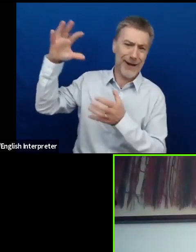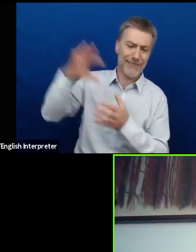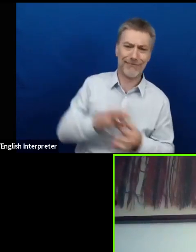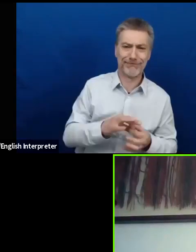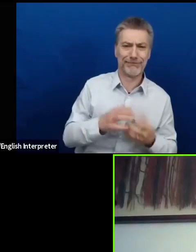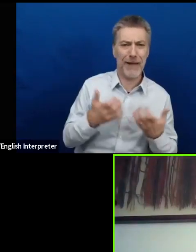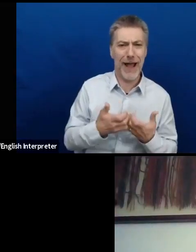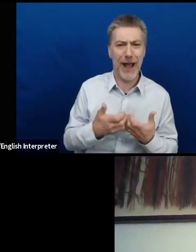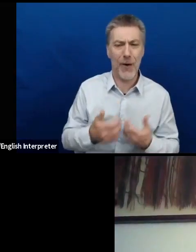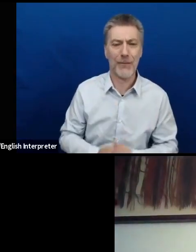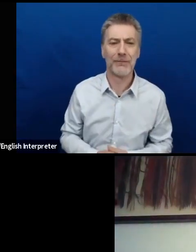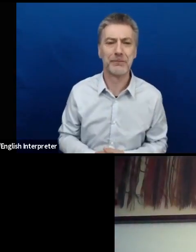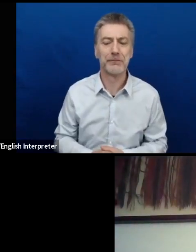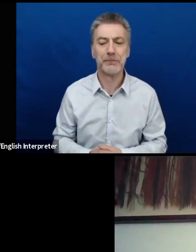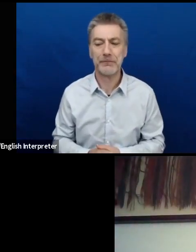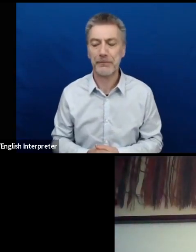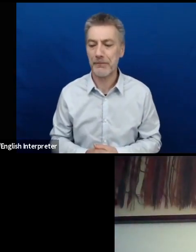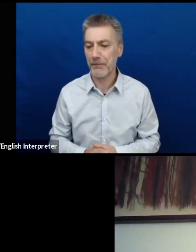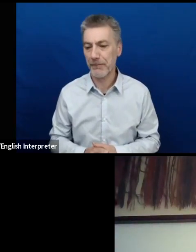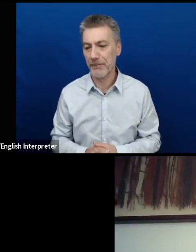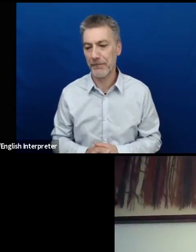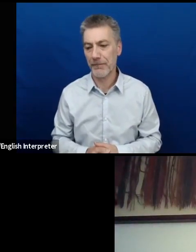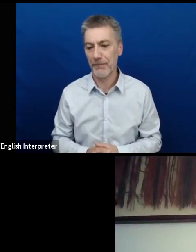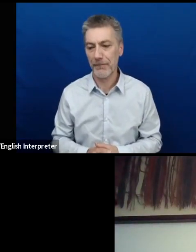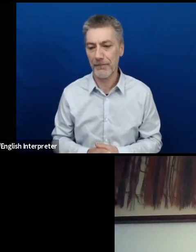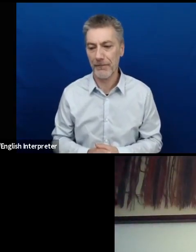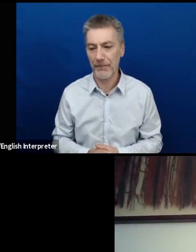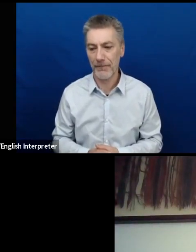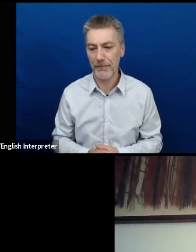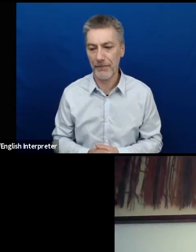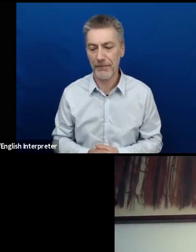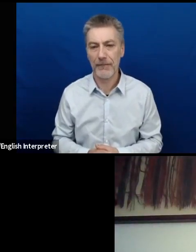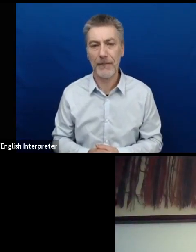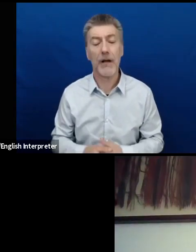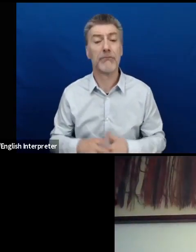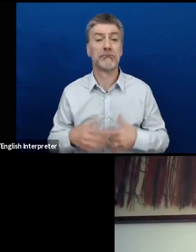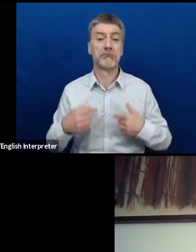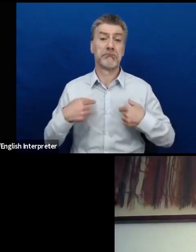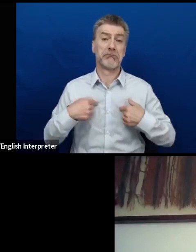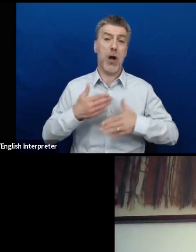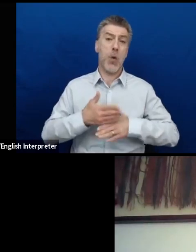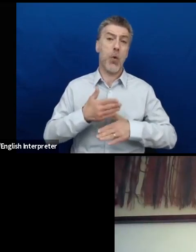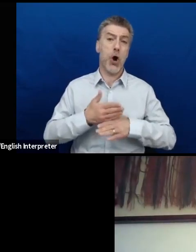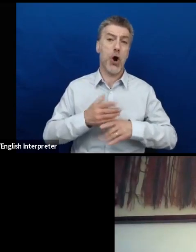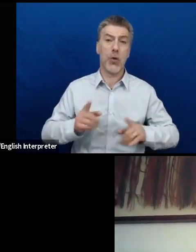The next question is Andres Castro from the max plank institute in Germany.